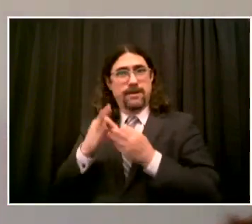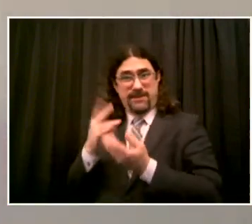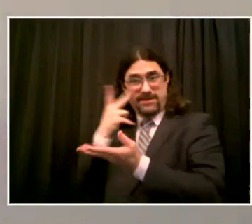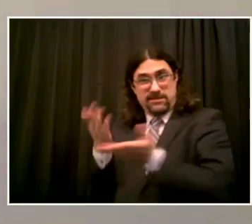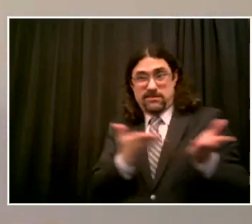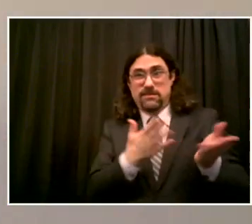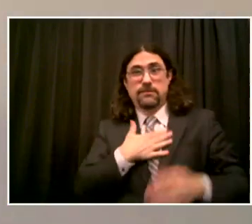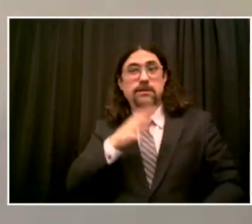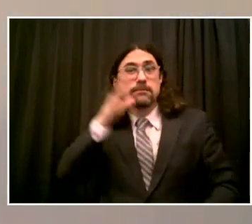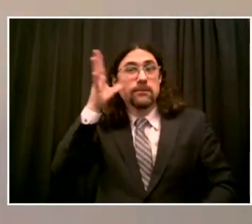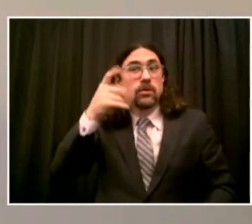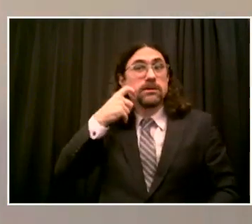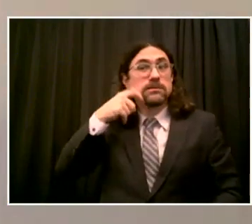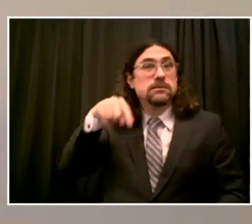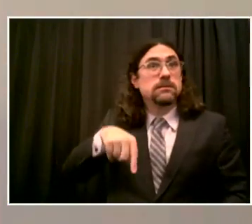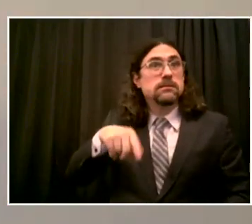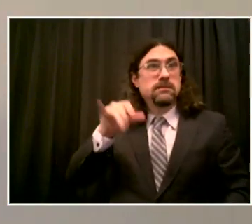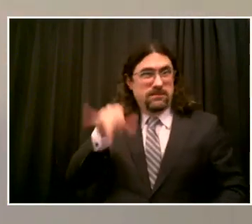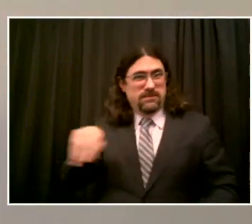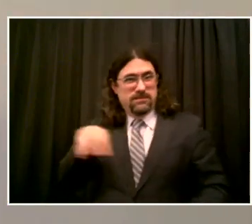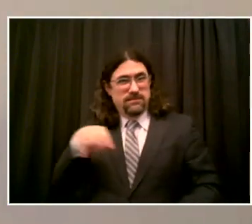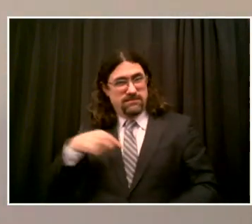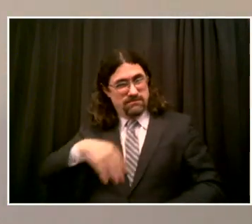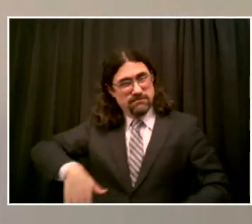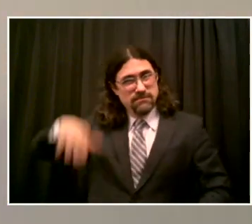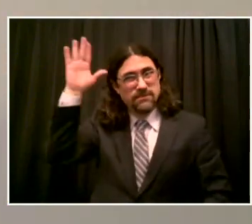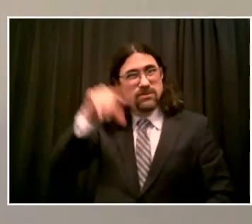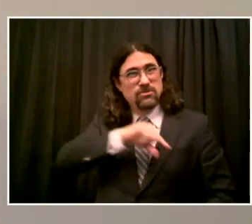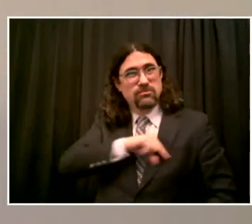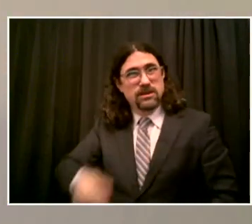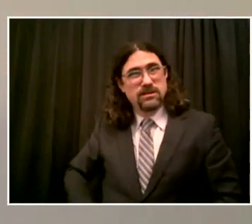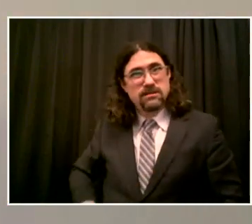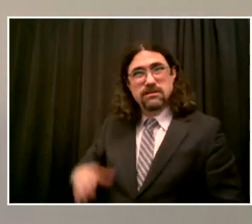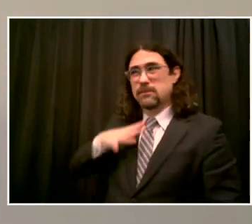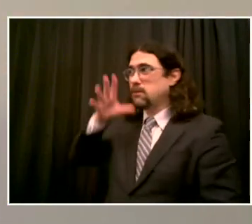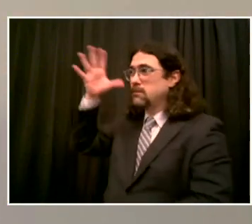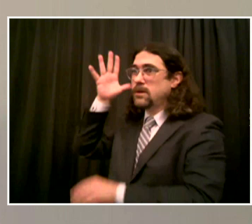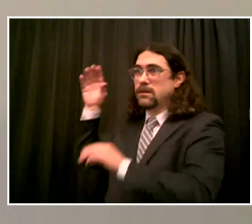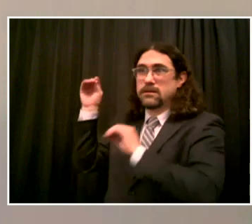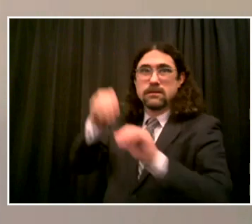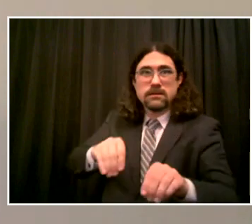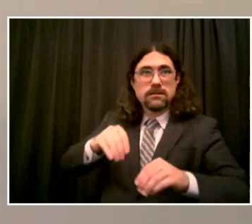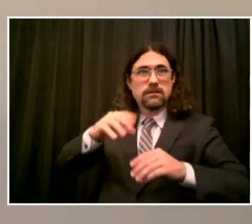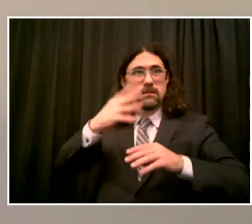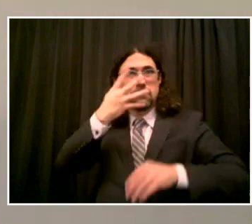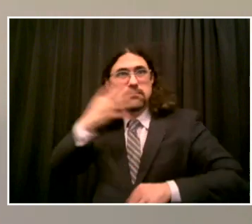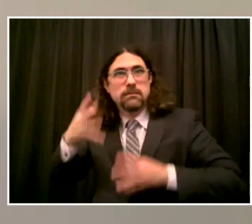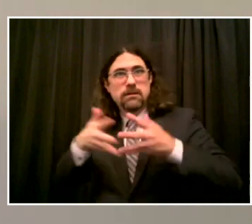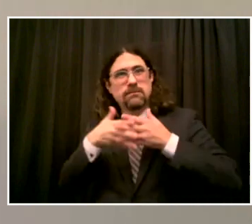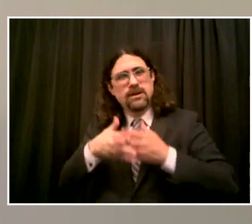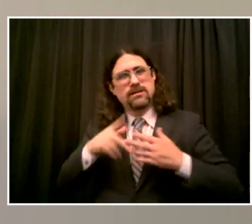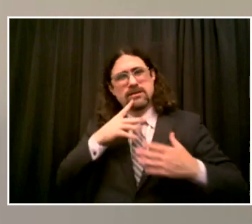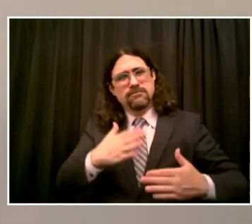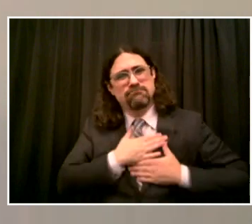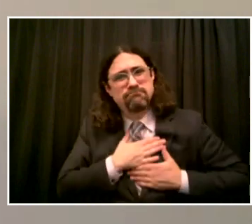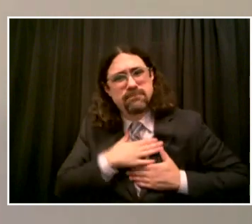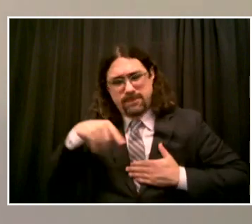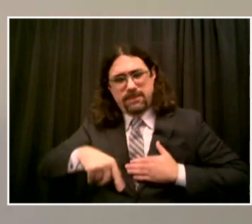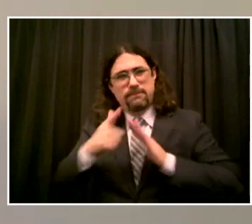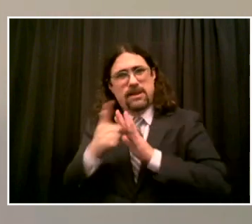MMIIGARNTS, I'M HERE WITH MY FOLKS TO BE HERE TO SEE THIS HISTORIC DAY AS